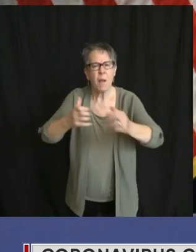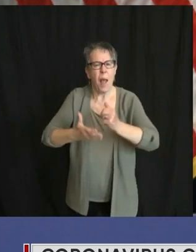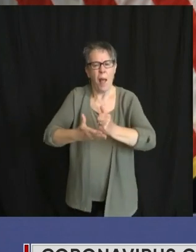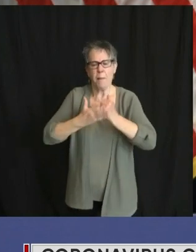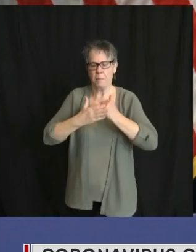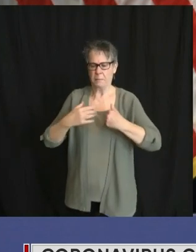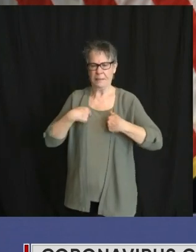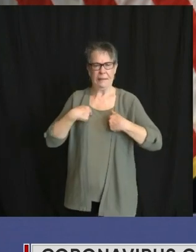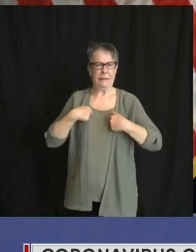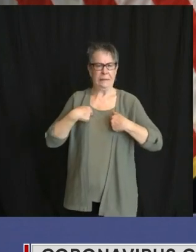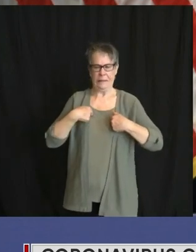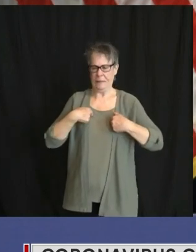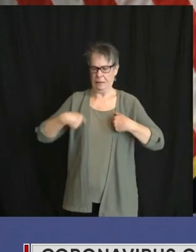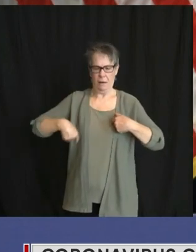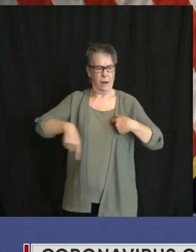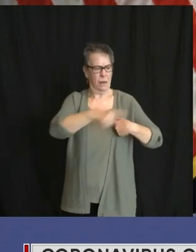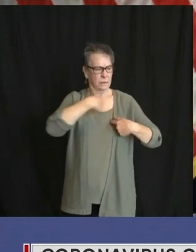WE NEED AS MUCH INPUT AND